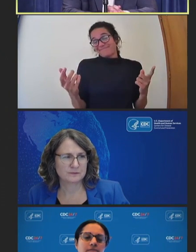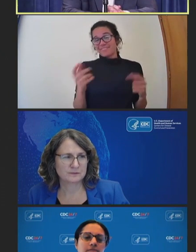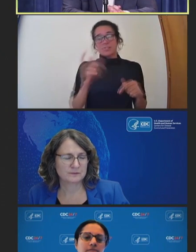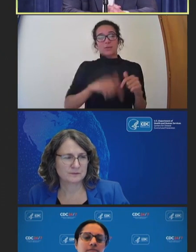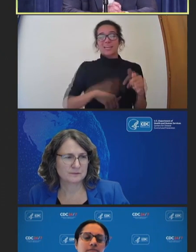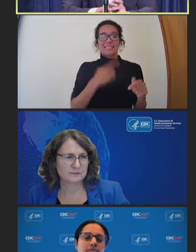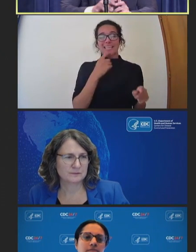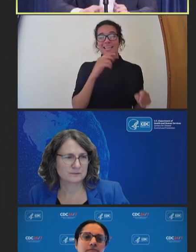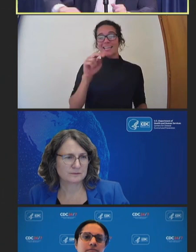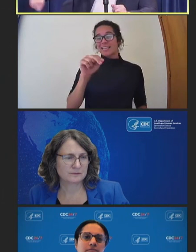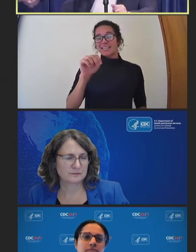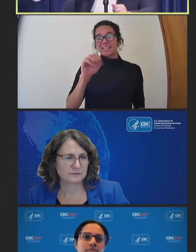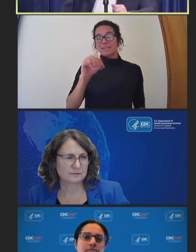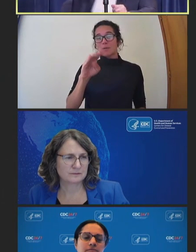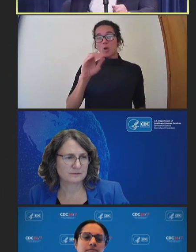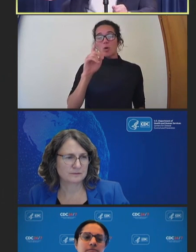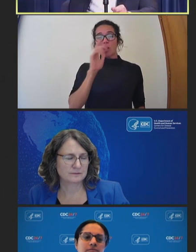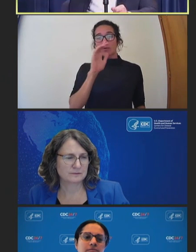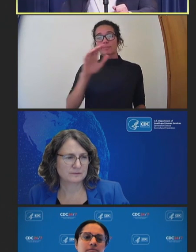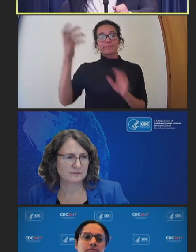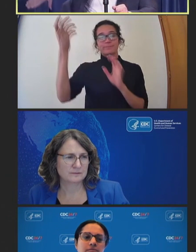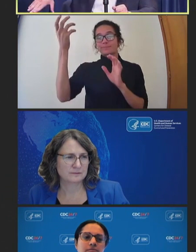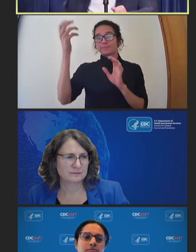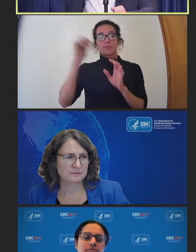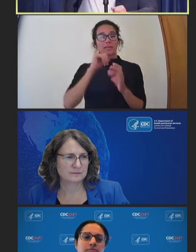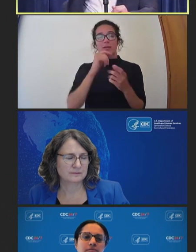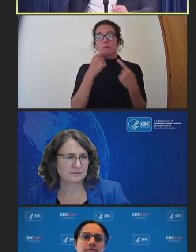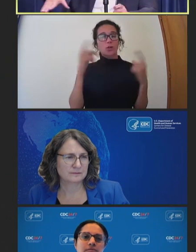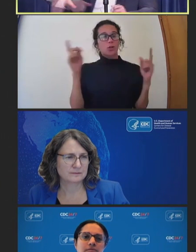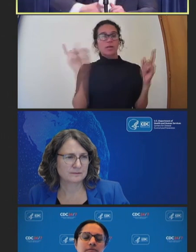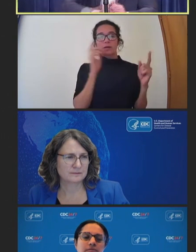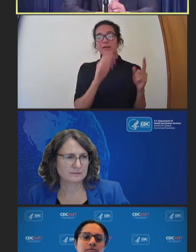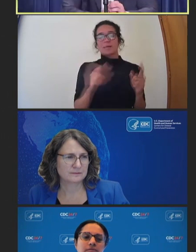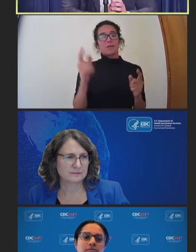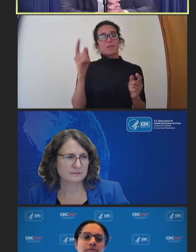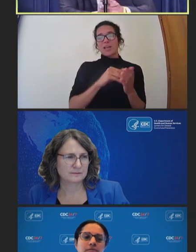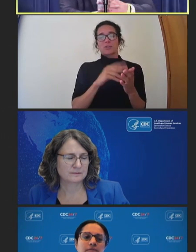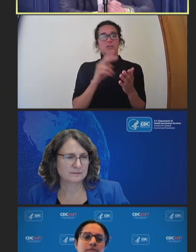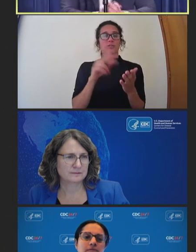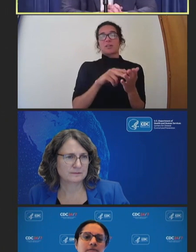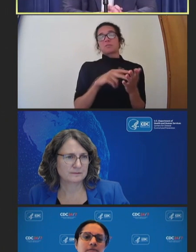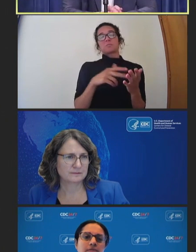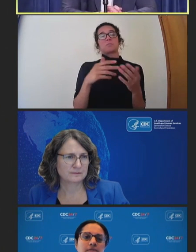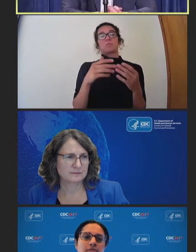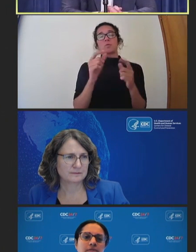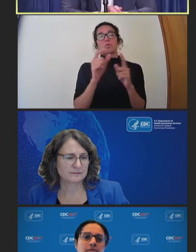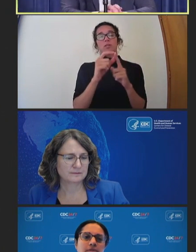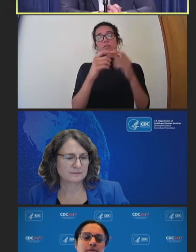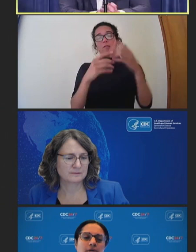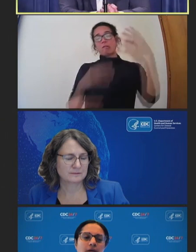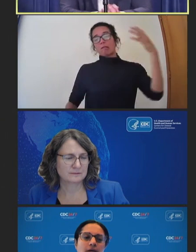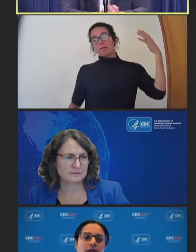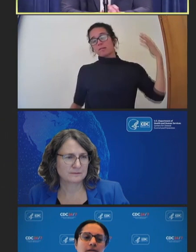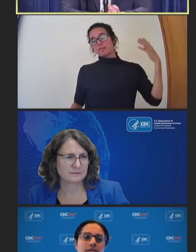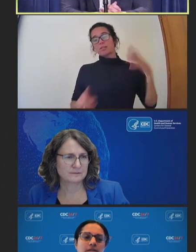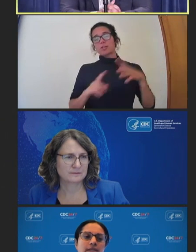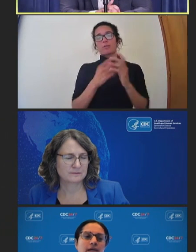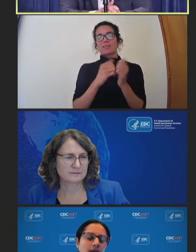will go into like -- there's, you know, a thousand words that start that way so, yeah. Robert Hopkins: Dr. Rao, you had your hand up.